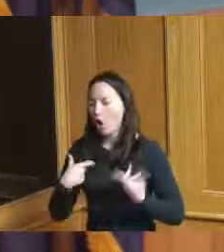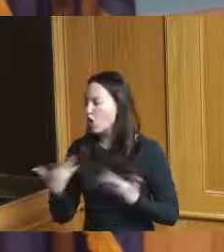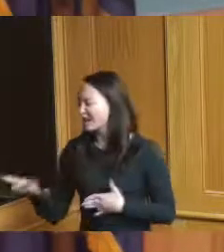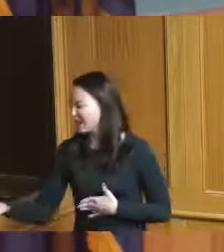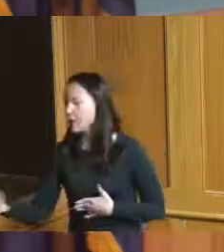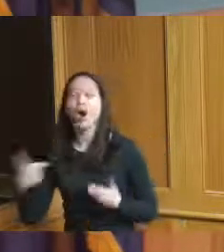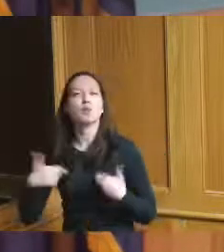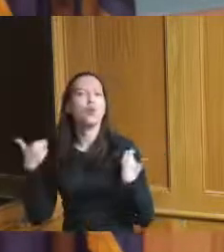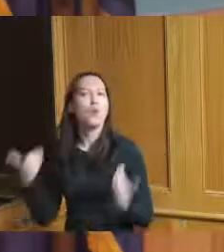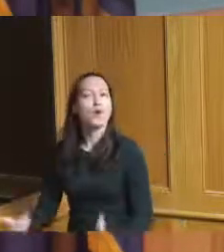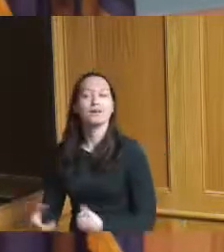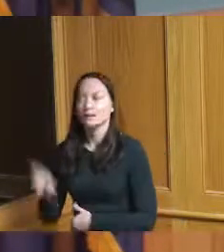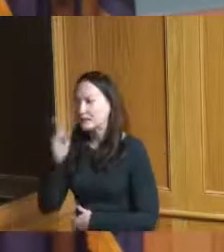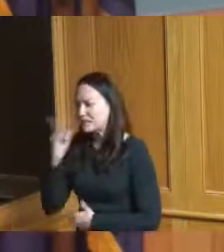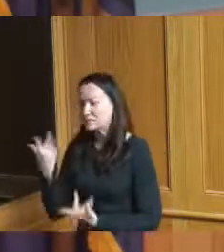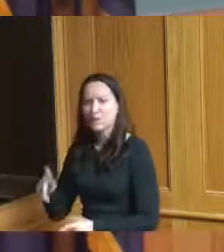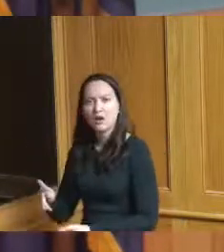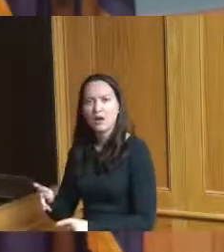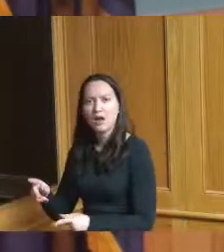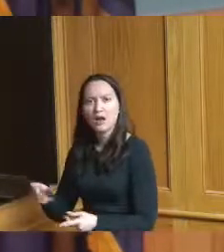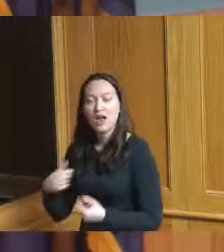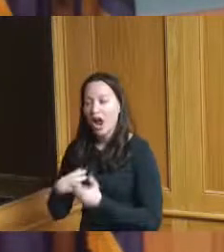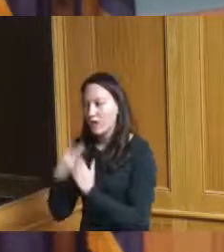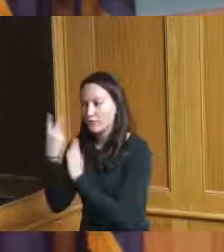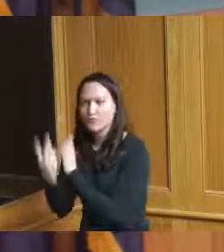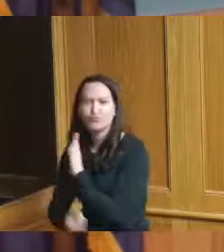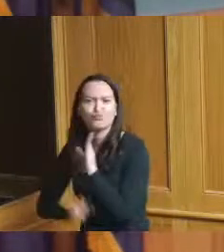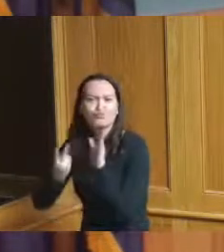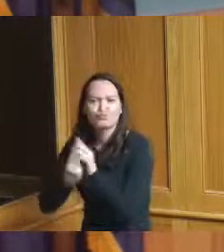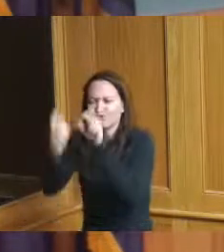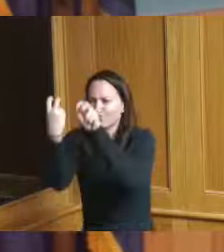ahead or I've seen people have you know they had two hour conversations and the person finally said